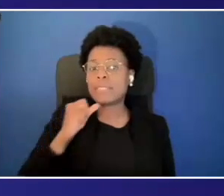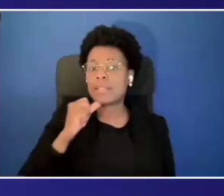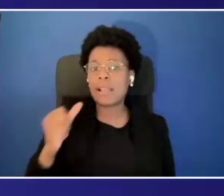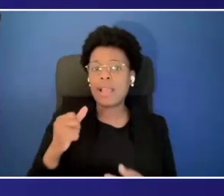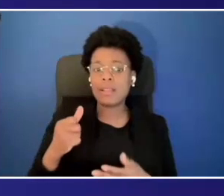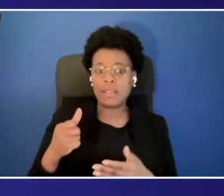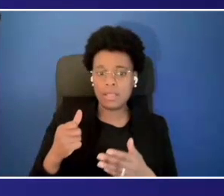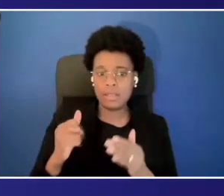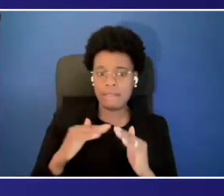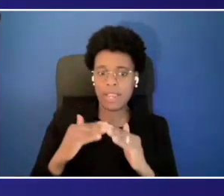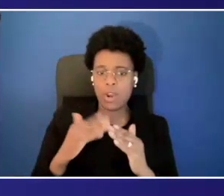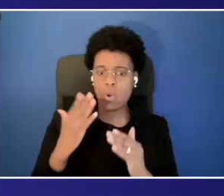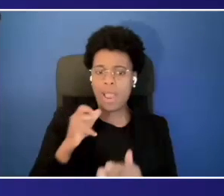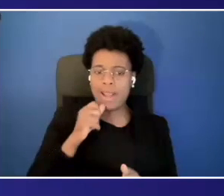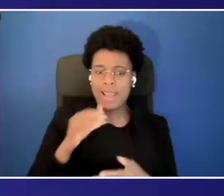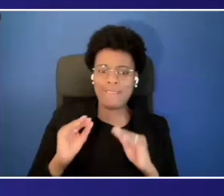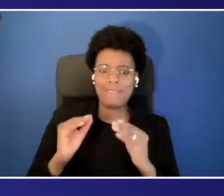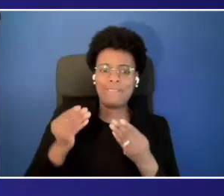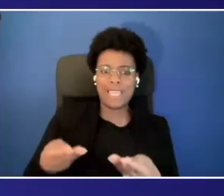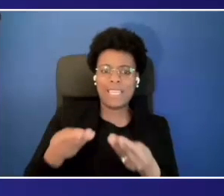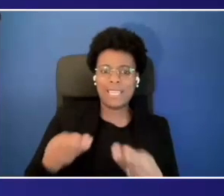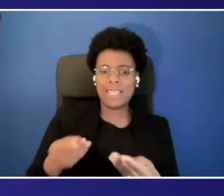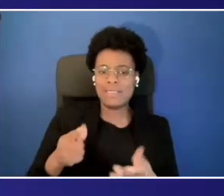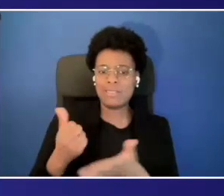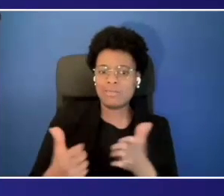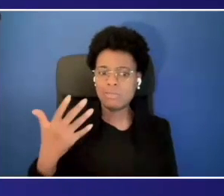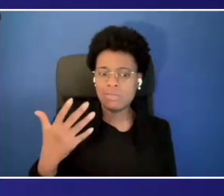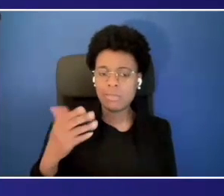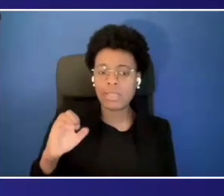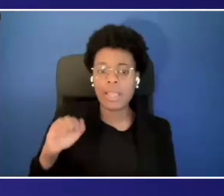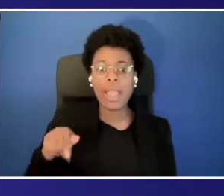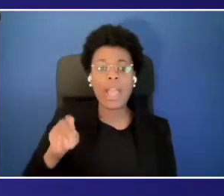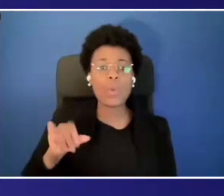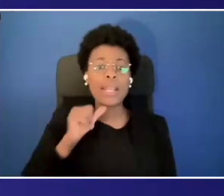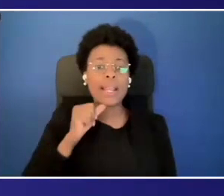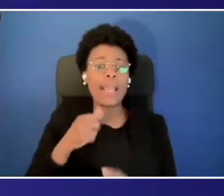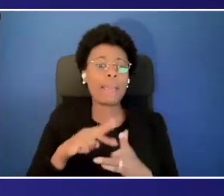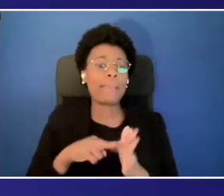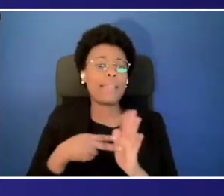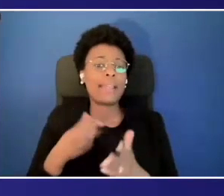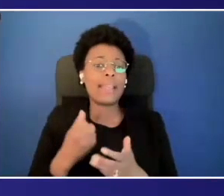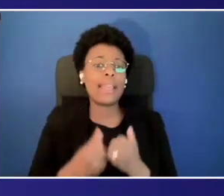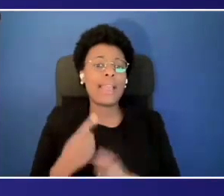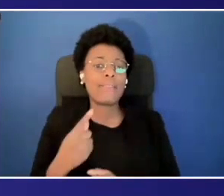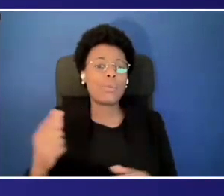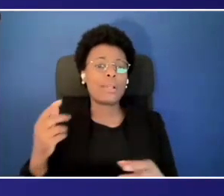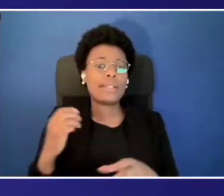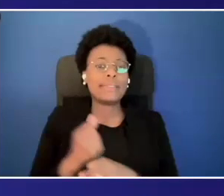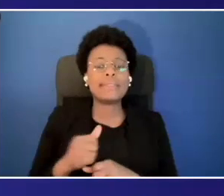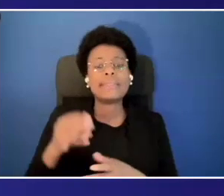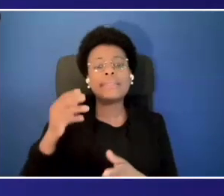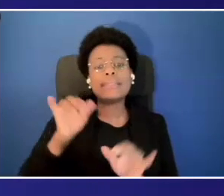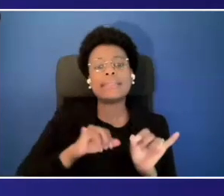Equity does not mean every person gets the same benefit. It means we tailor support to meet people where they are.